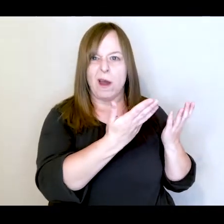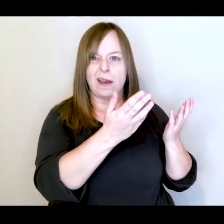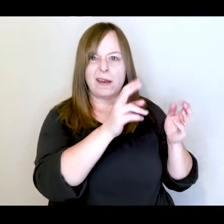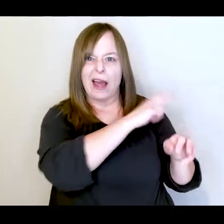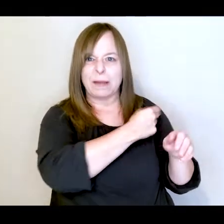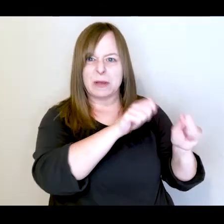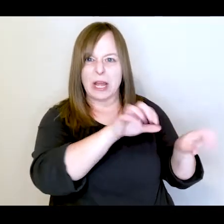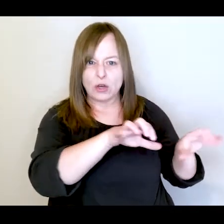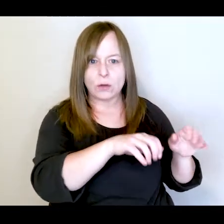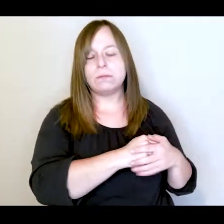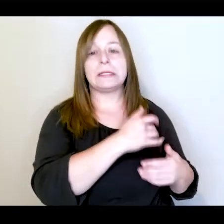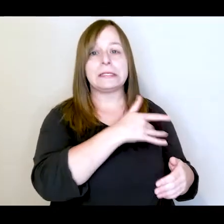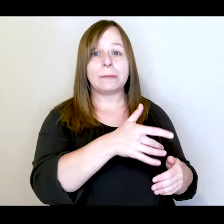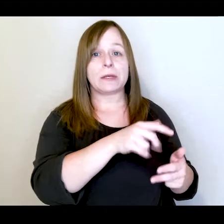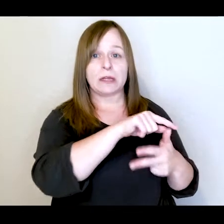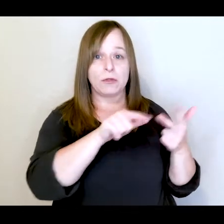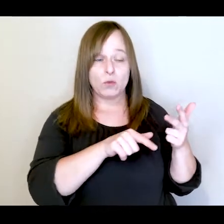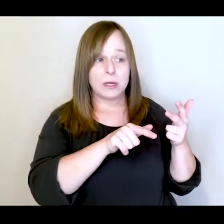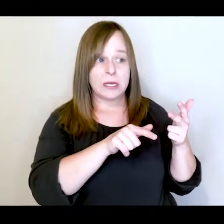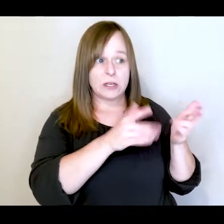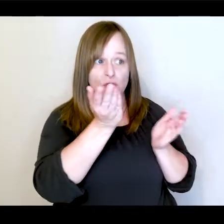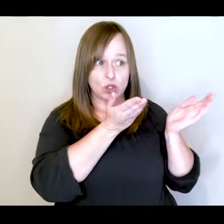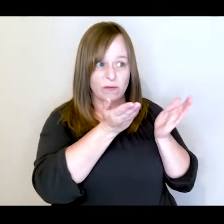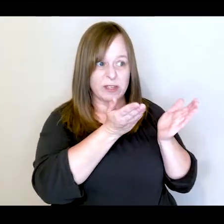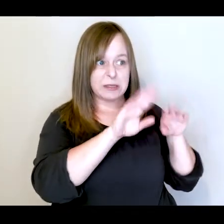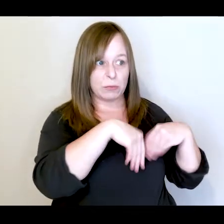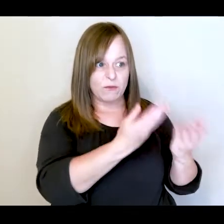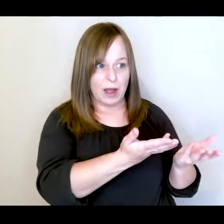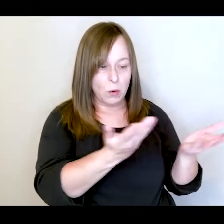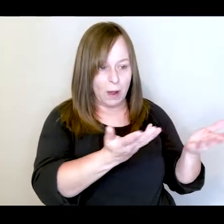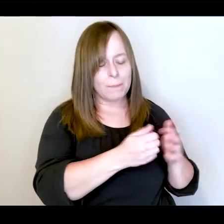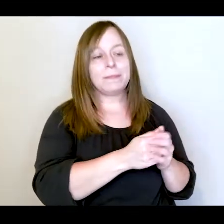So there're typically three kinds of services that are going to be provided.